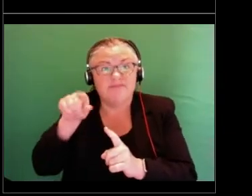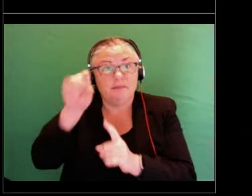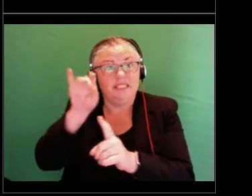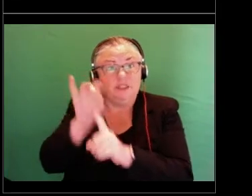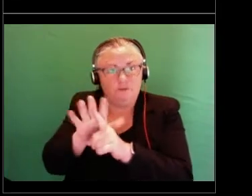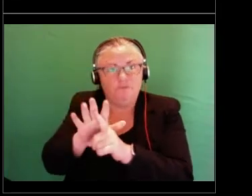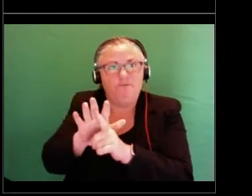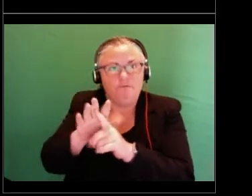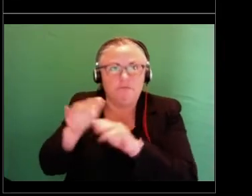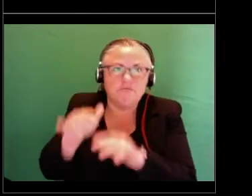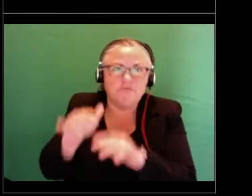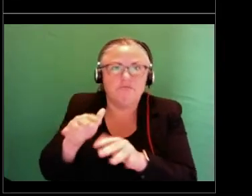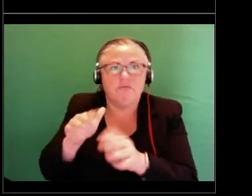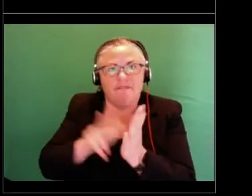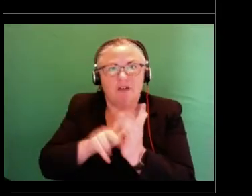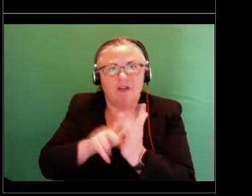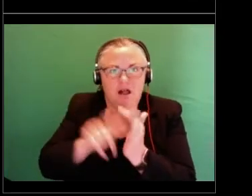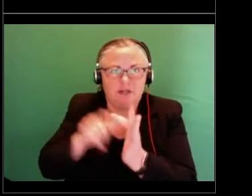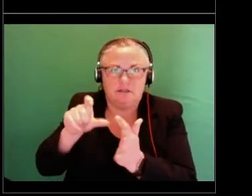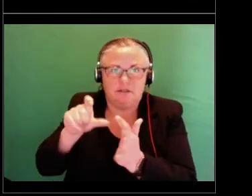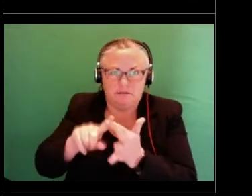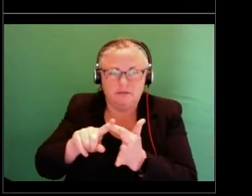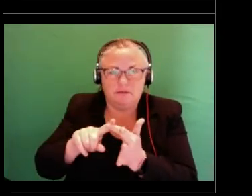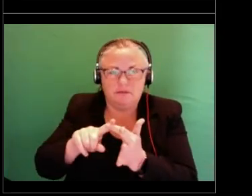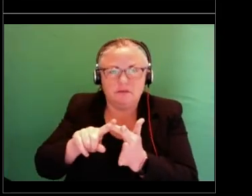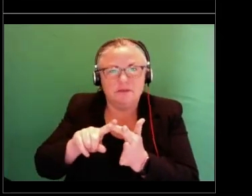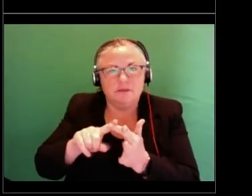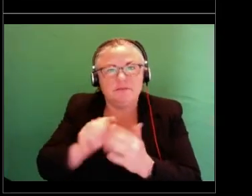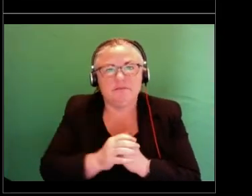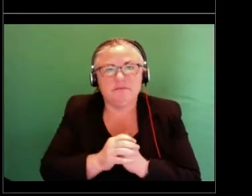the history of domestic violence, issues that might enhance risks such as substance abuse